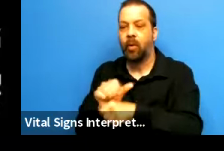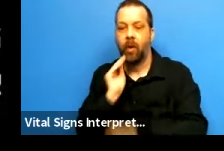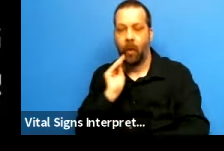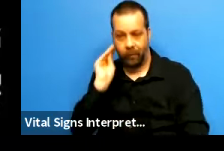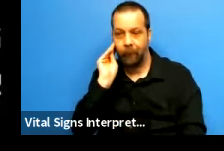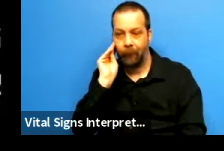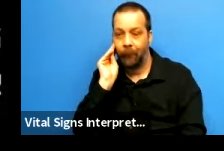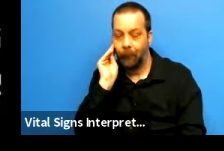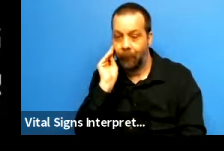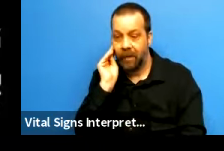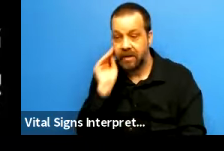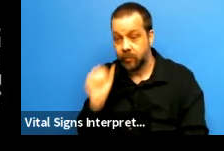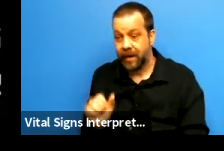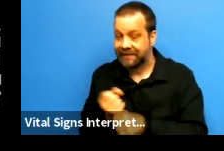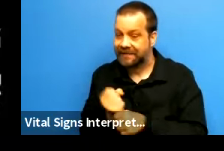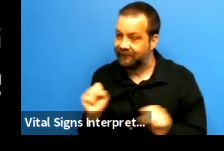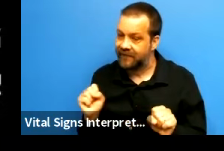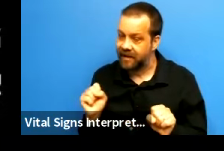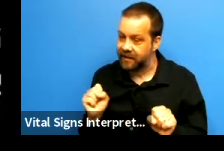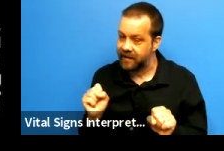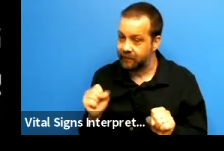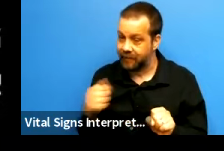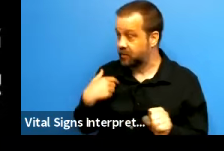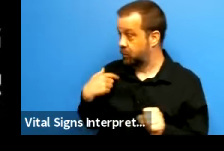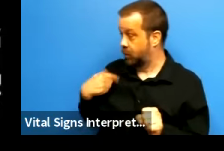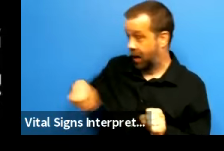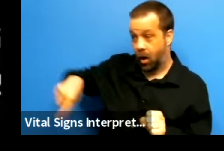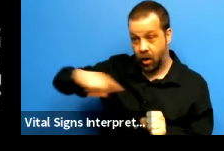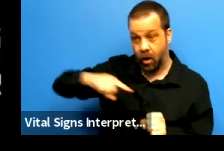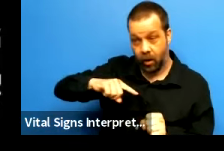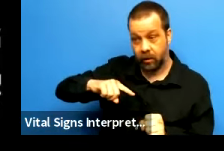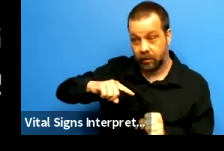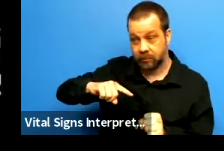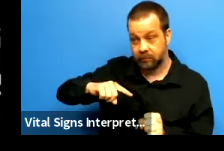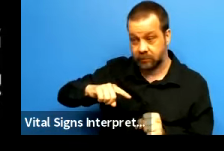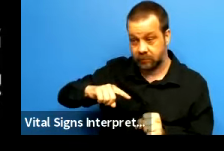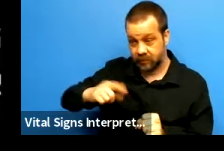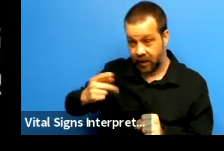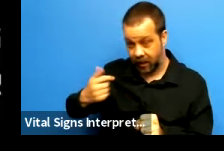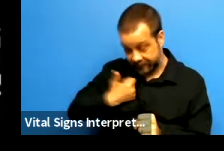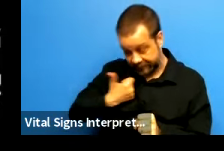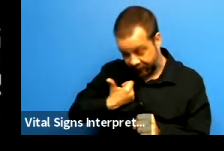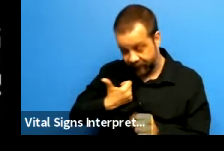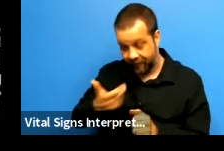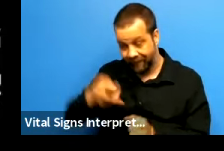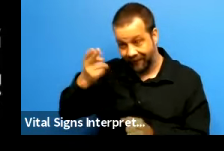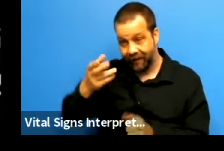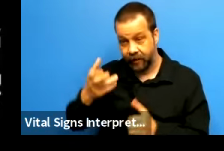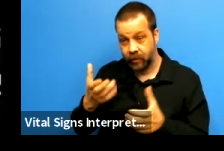because all of us were in the high-risk category or lived with someone in the high-risk category.